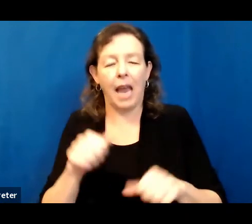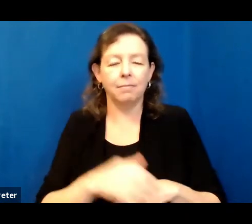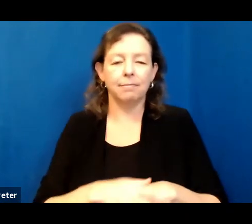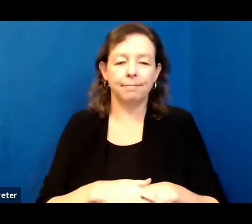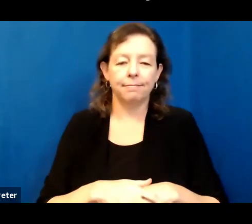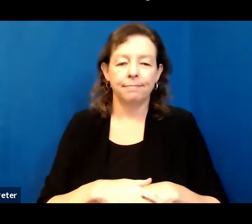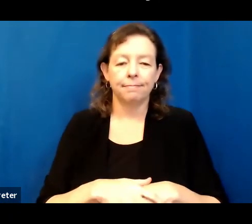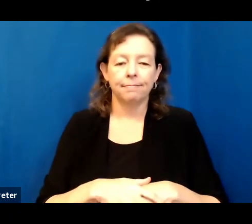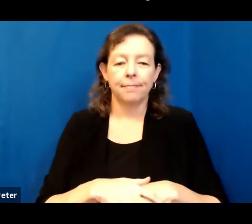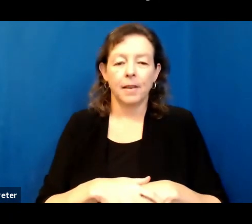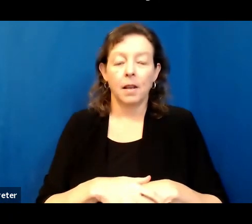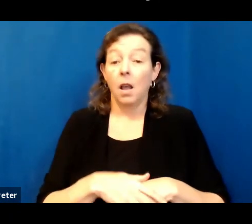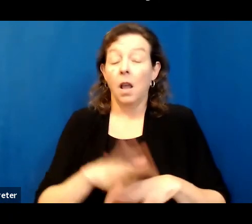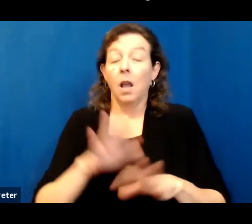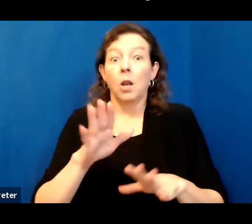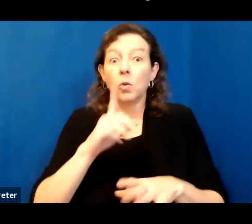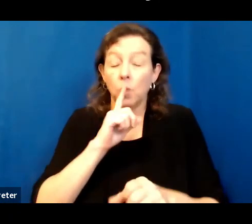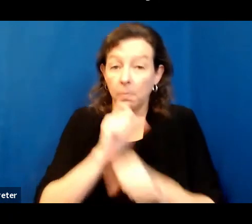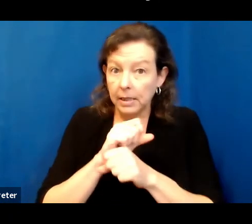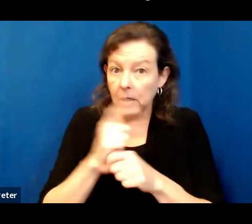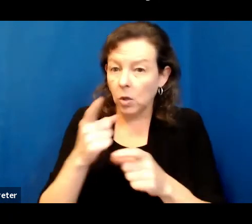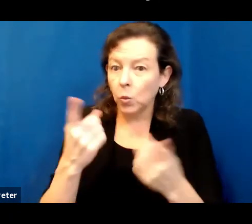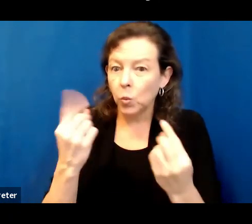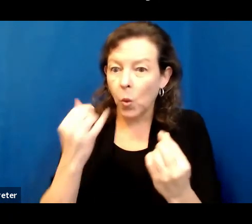So what should you do if you do become a victim of identity theft?